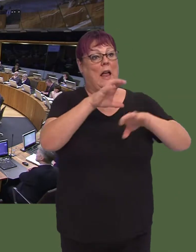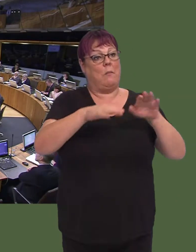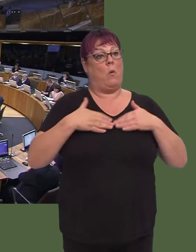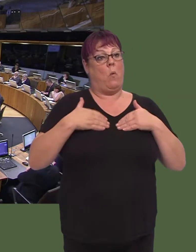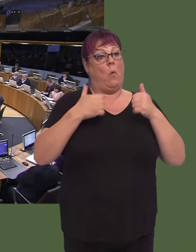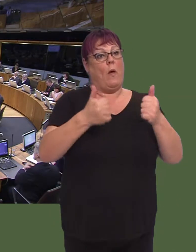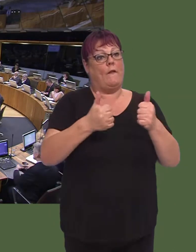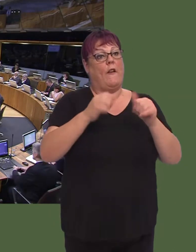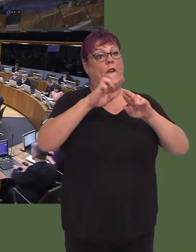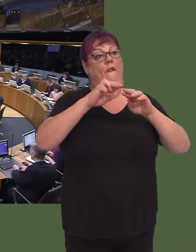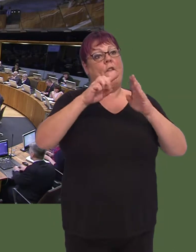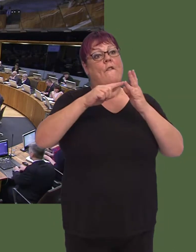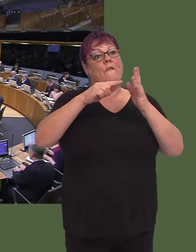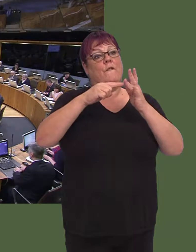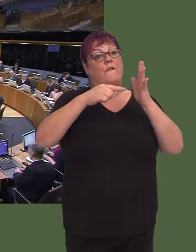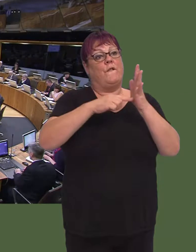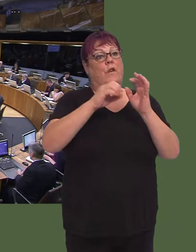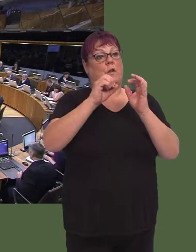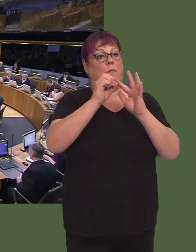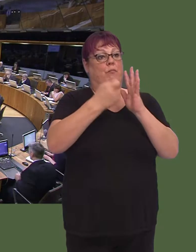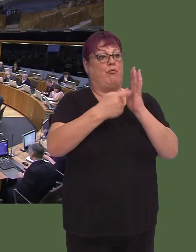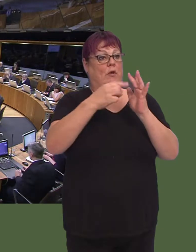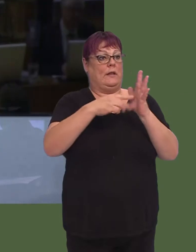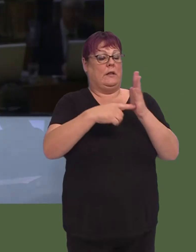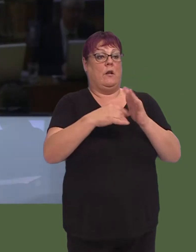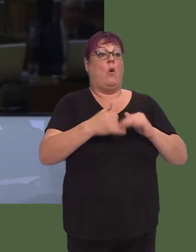community animal welfare footprint awards in north WalesóConwy council, Denbighshire